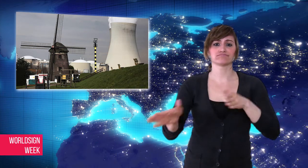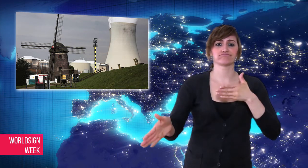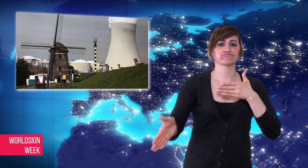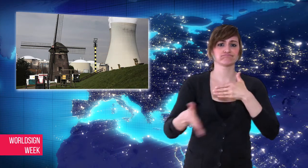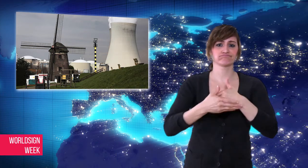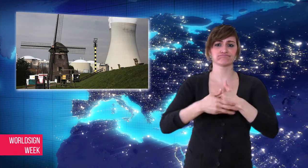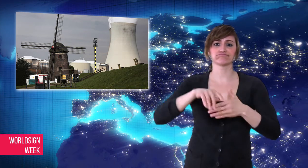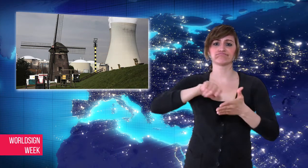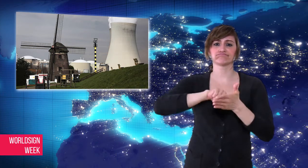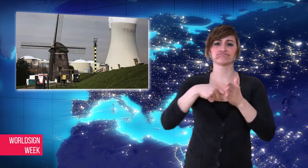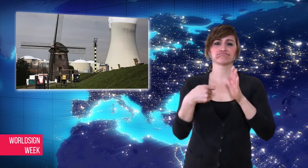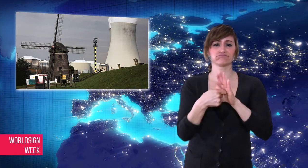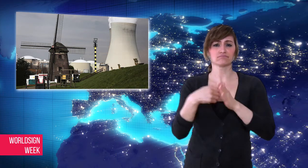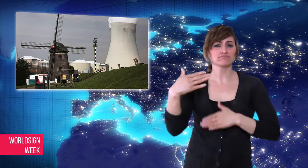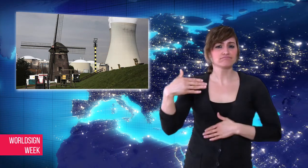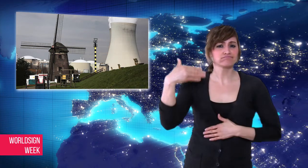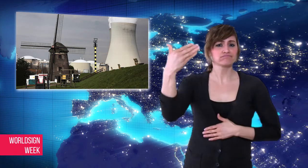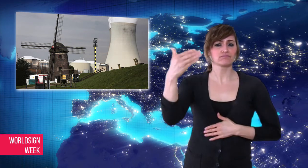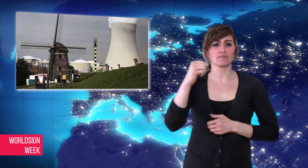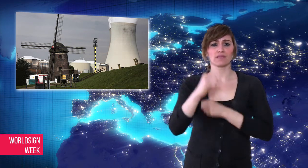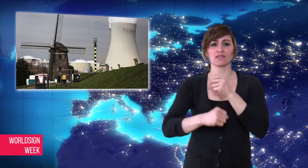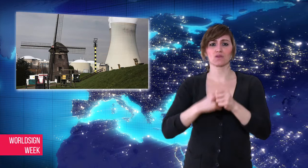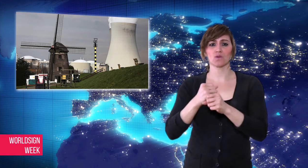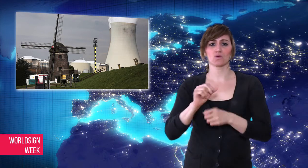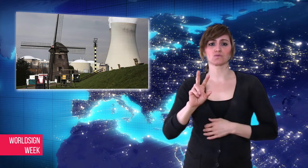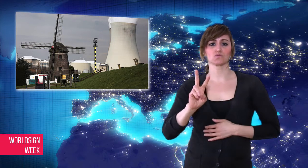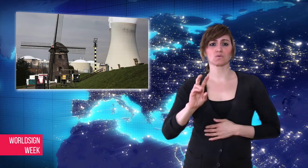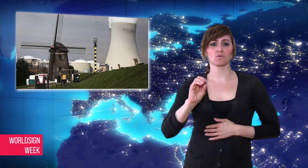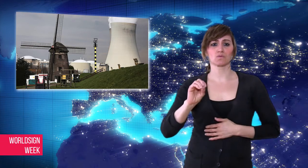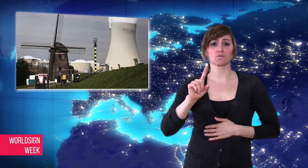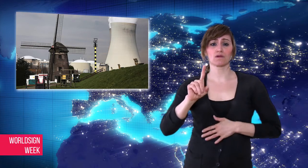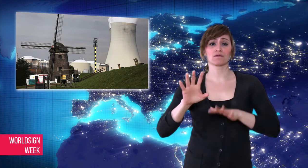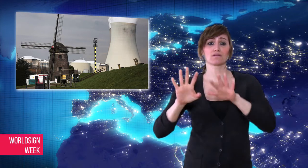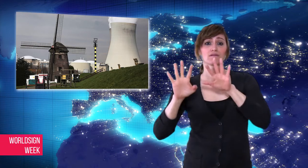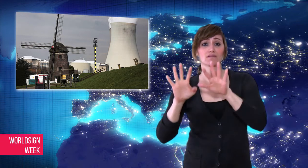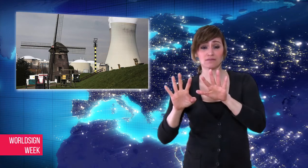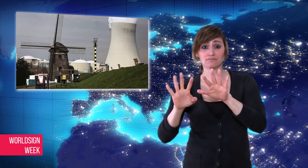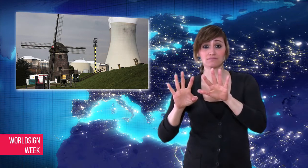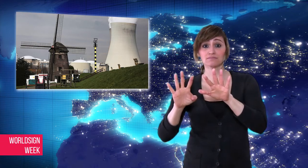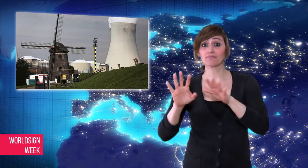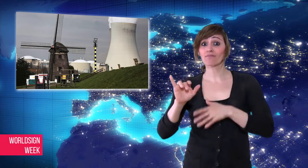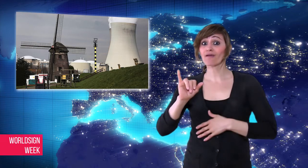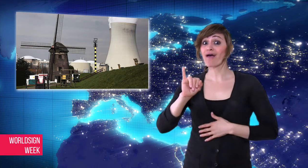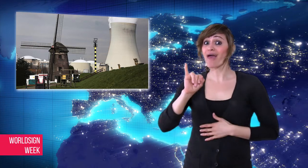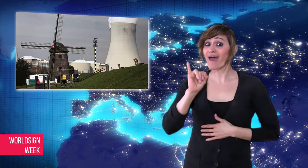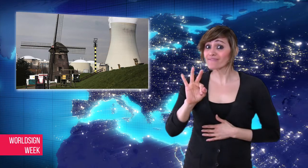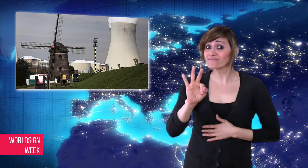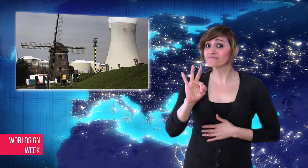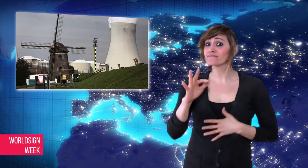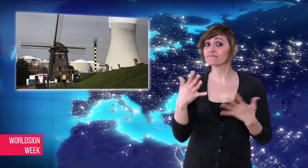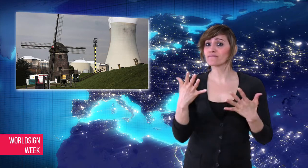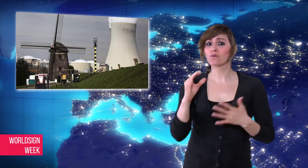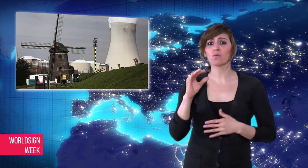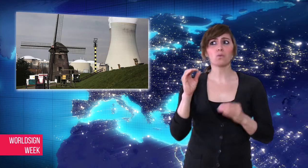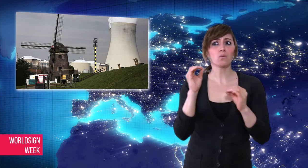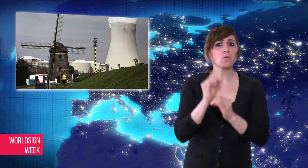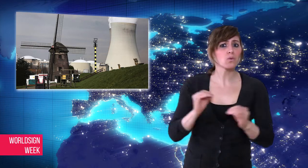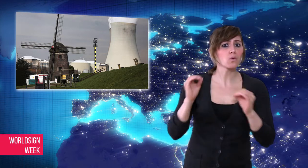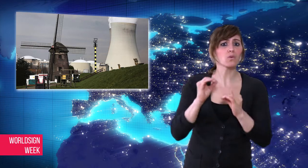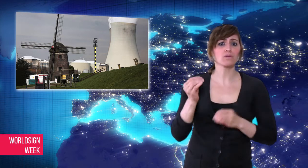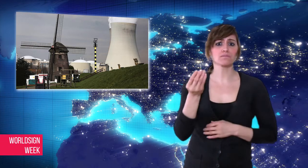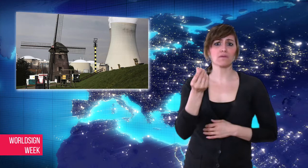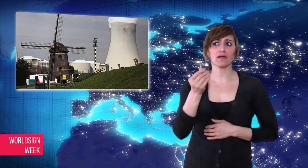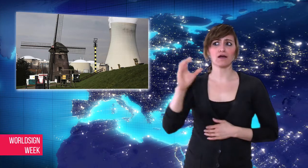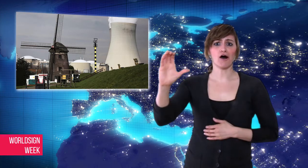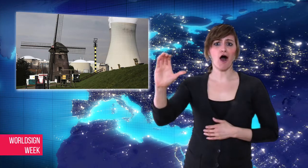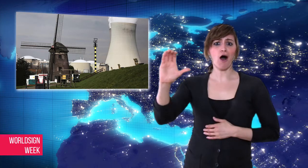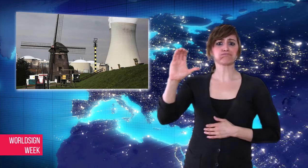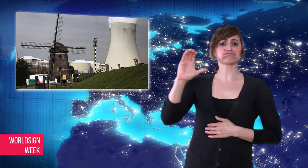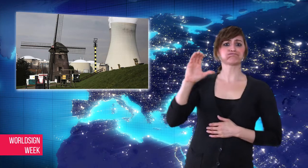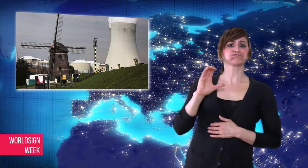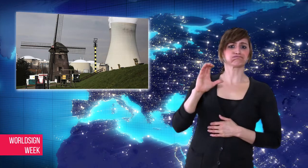government. The Three Mile Island